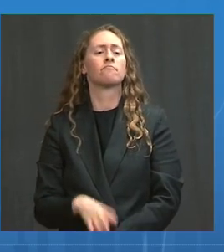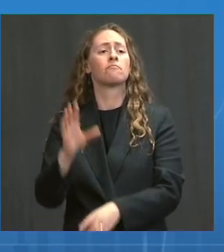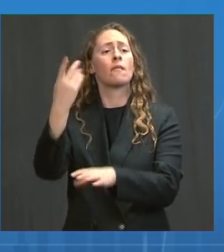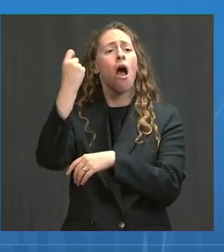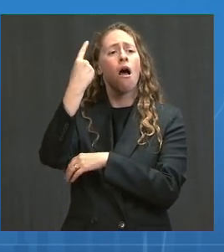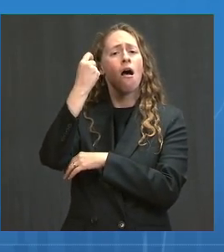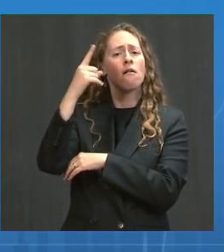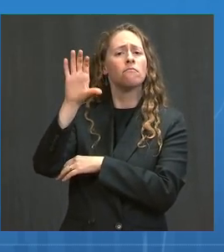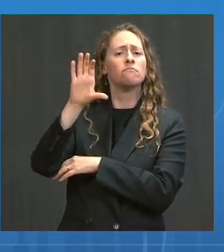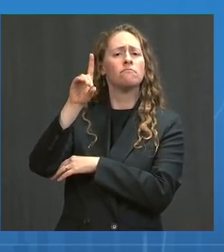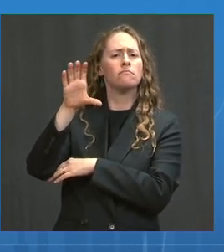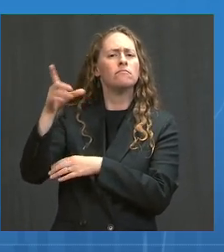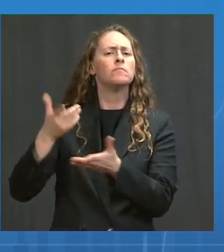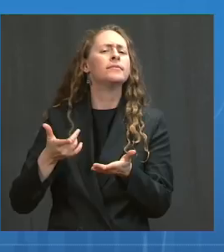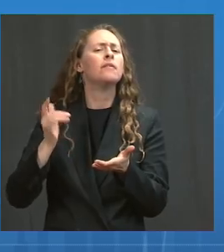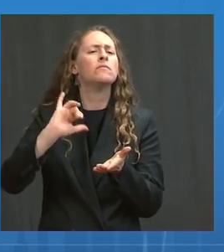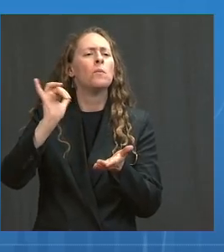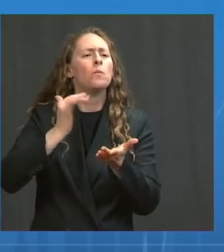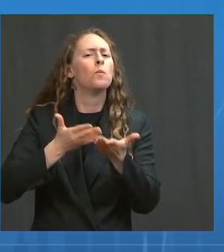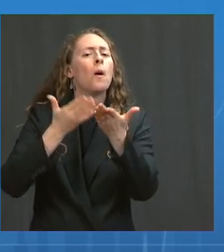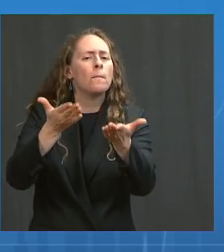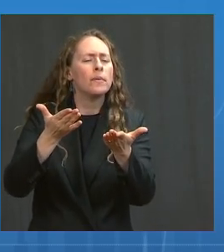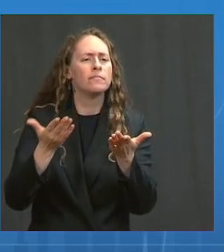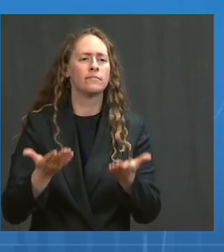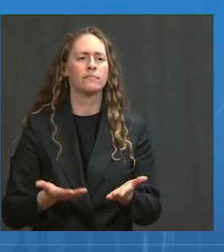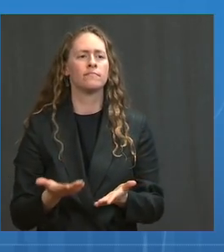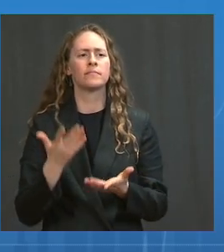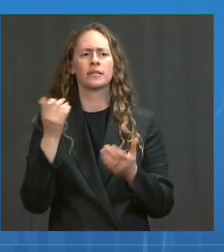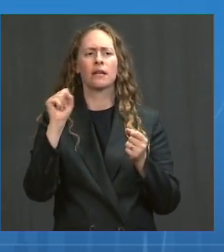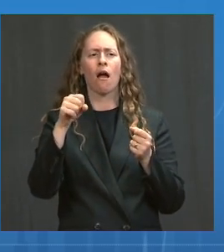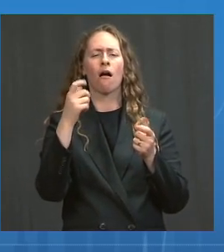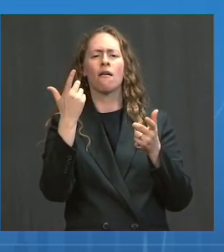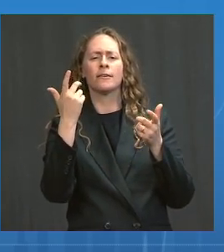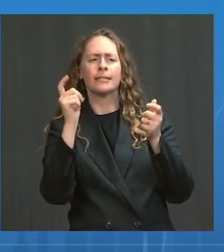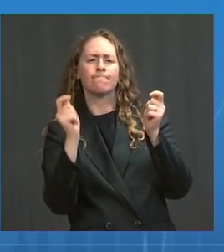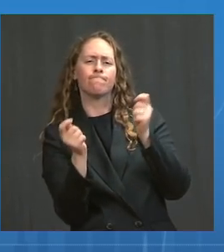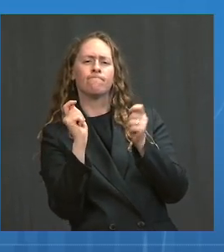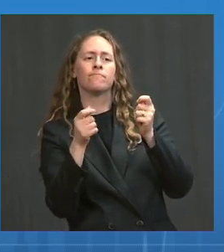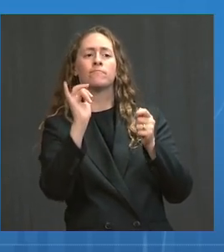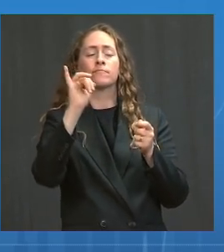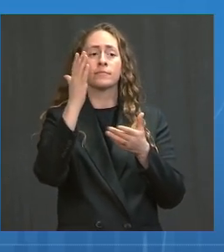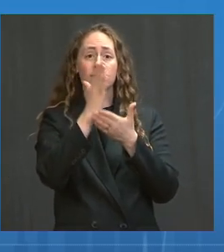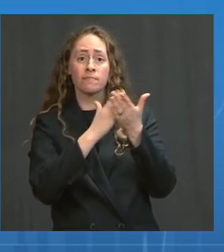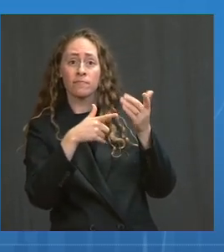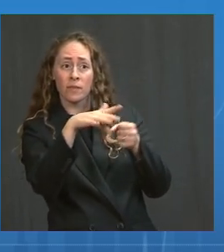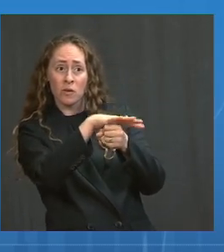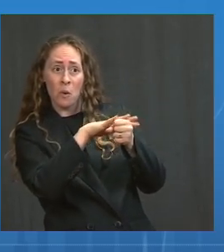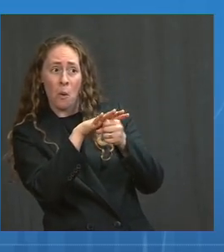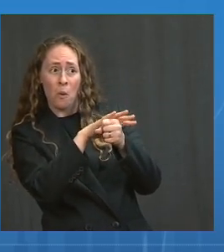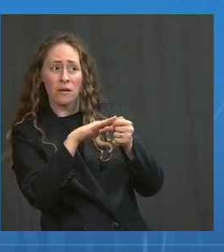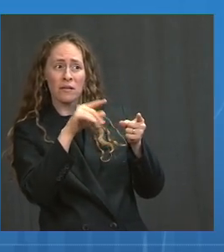is that there's a degree of flexibility. People at the local level, depending upon the on-ground situation,